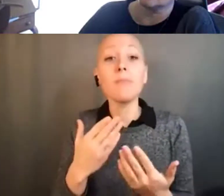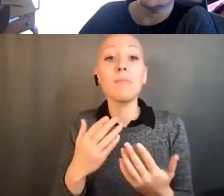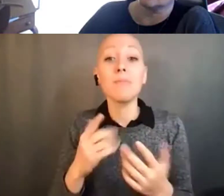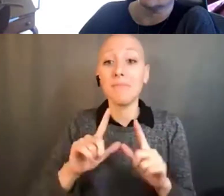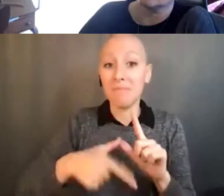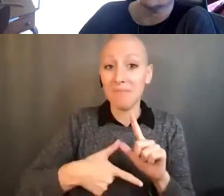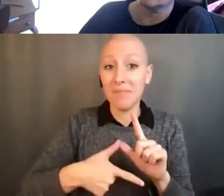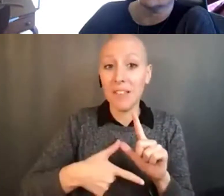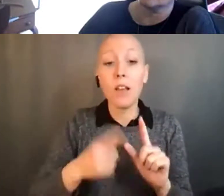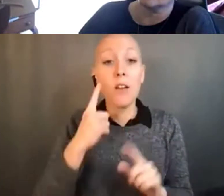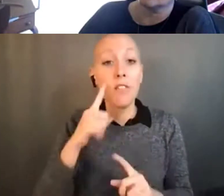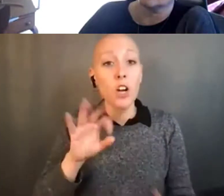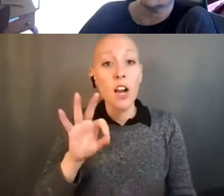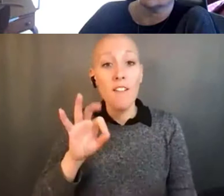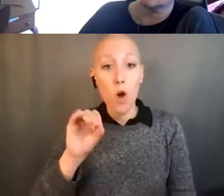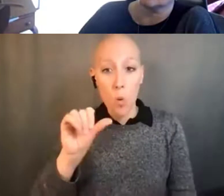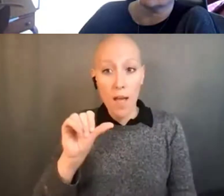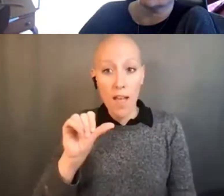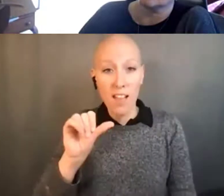equivalent to the deadline of the application?